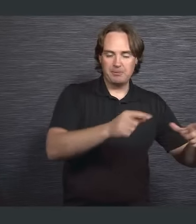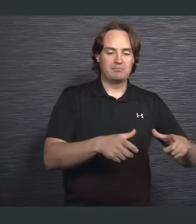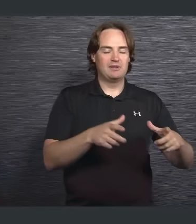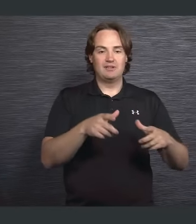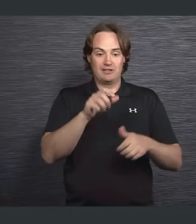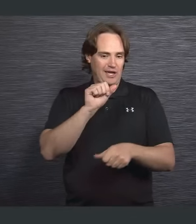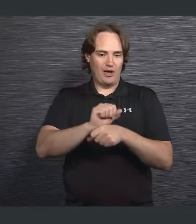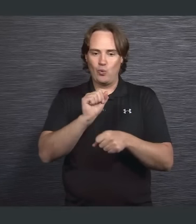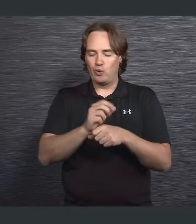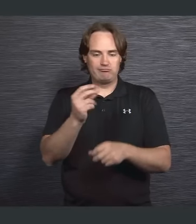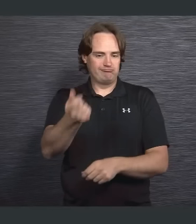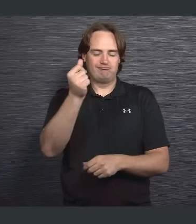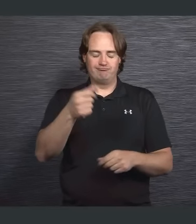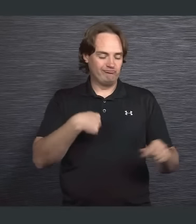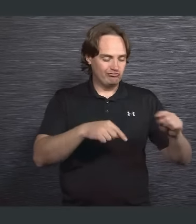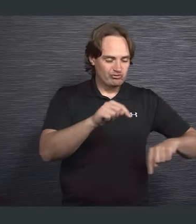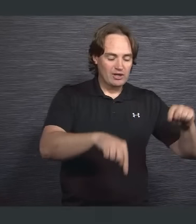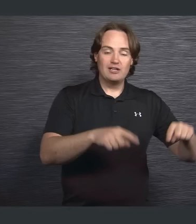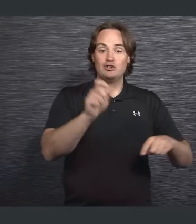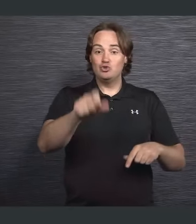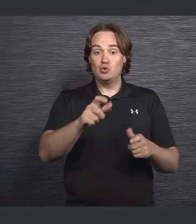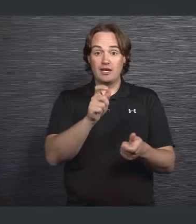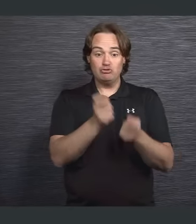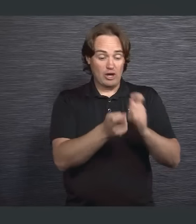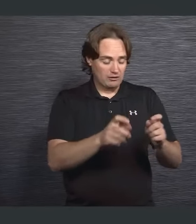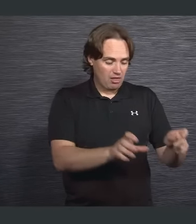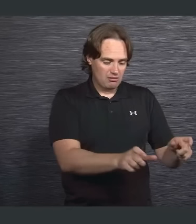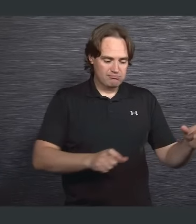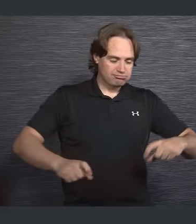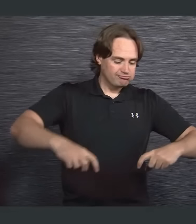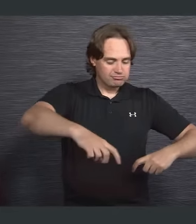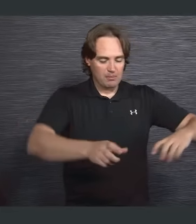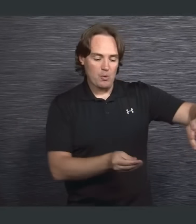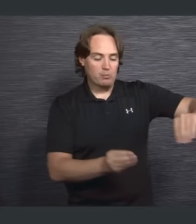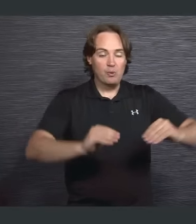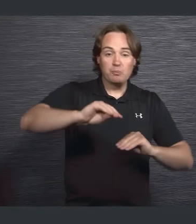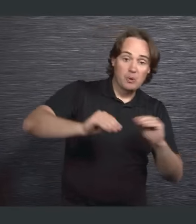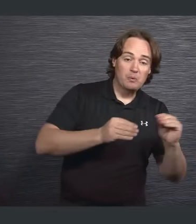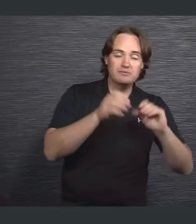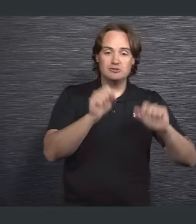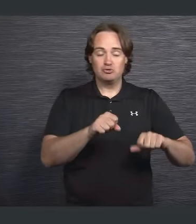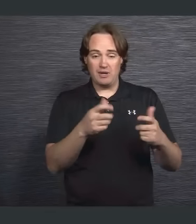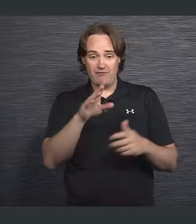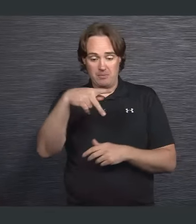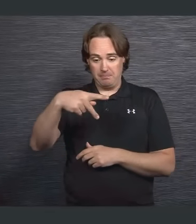a robust kit of swappable components and a suite of software options on PS5.